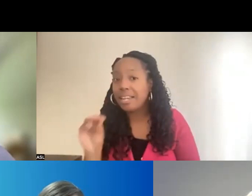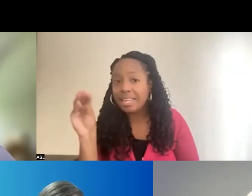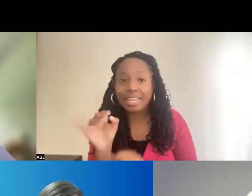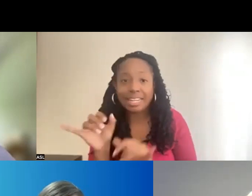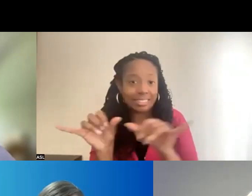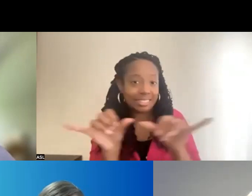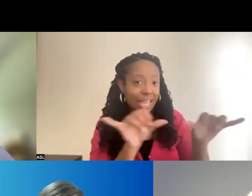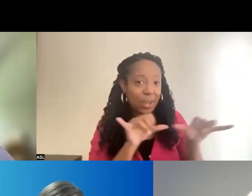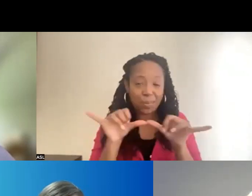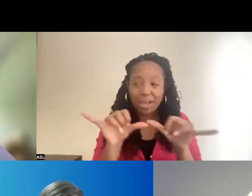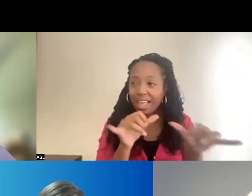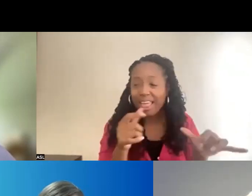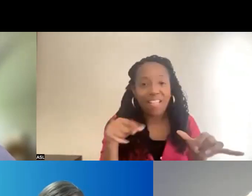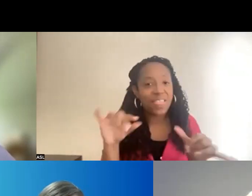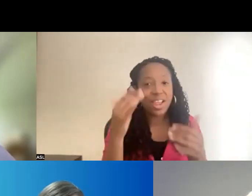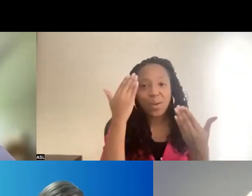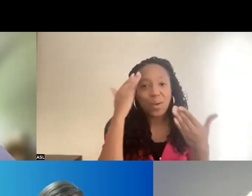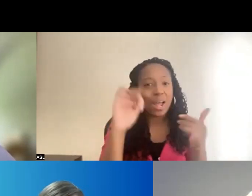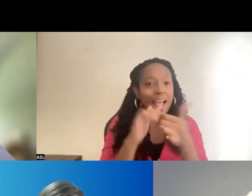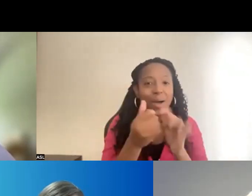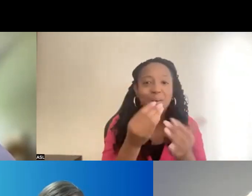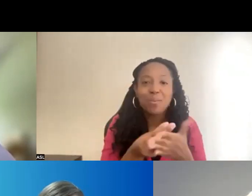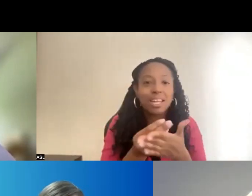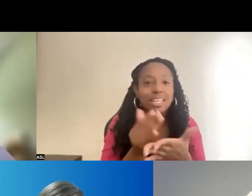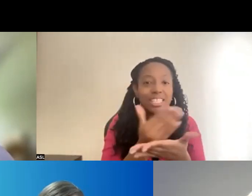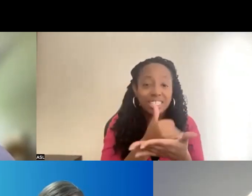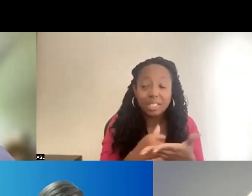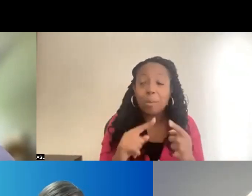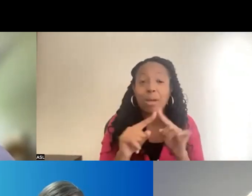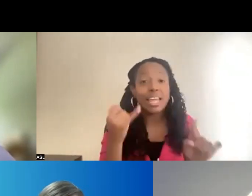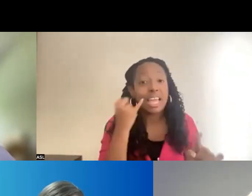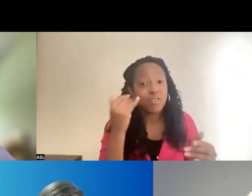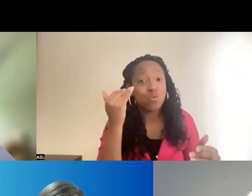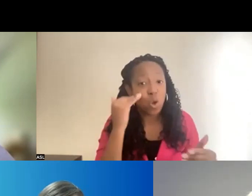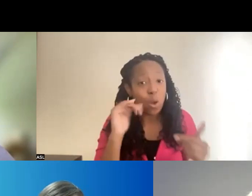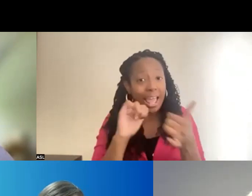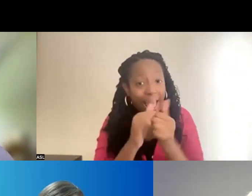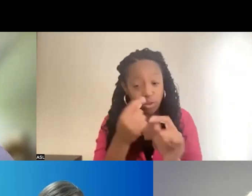know budgeting and then that will help you with savings and one way to do that is make sure you